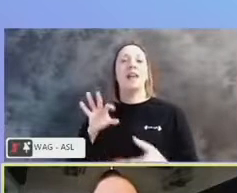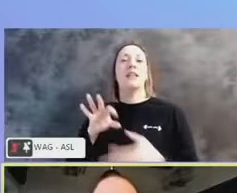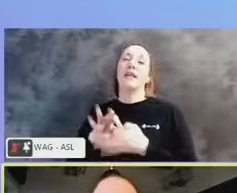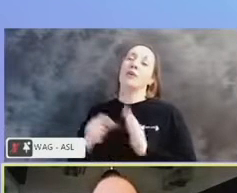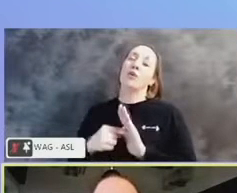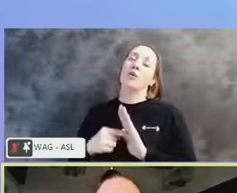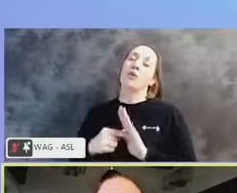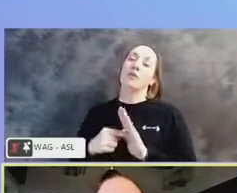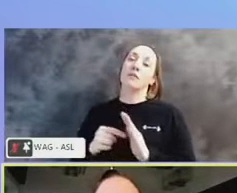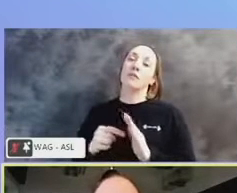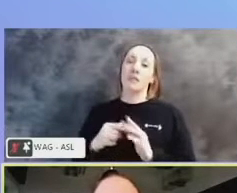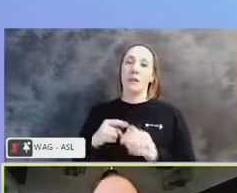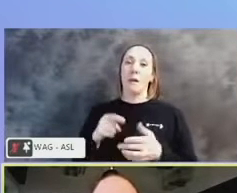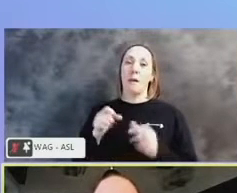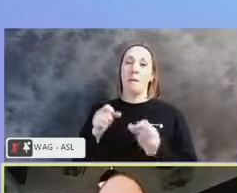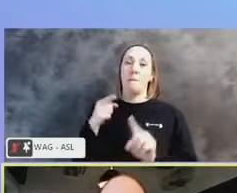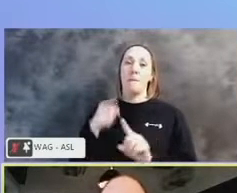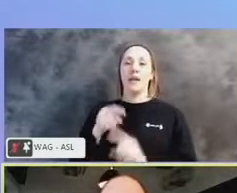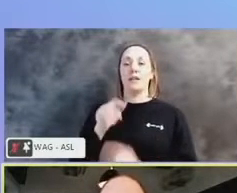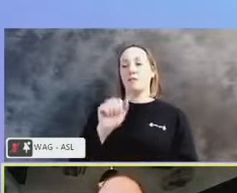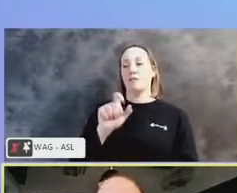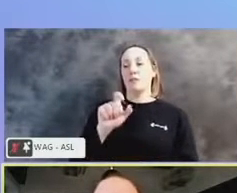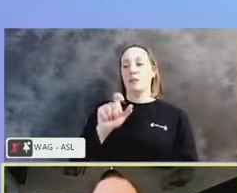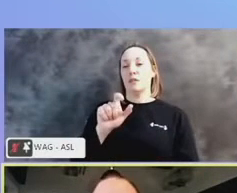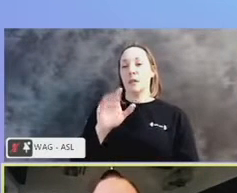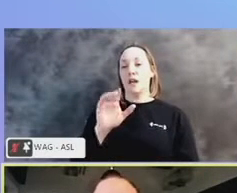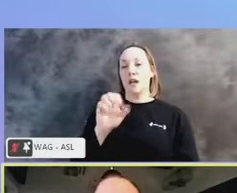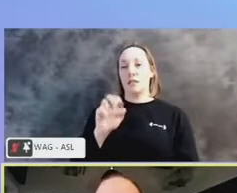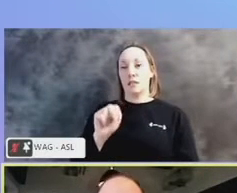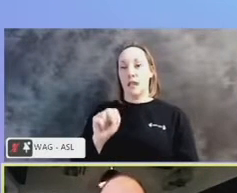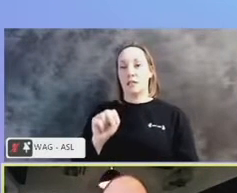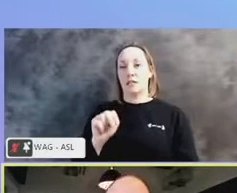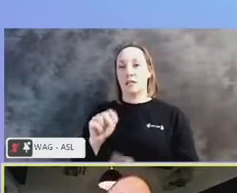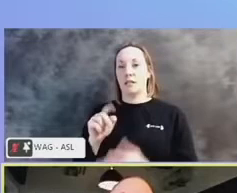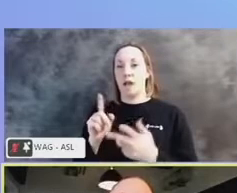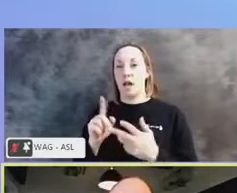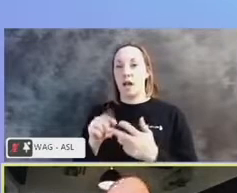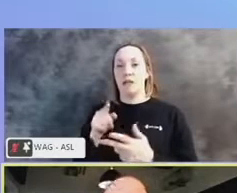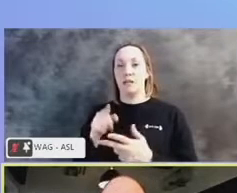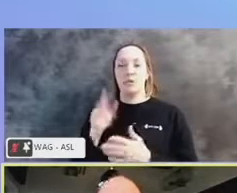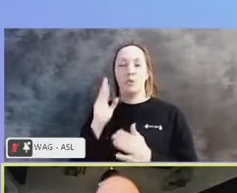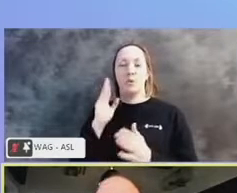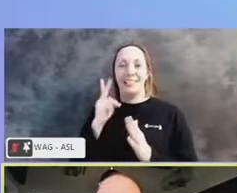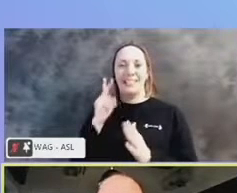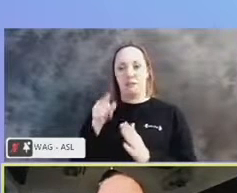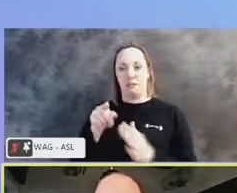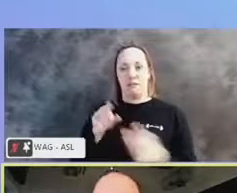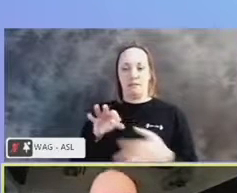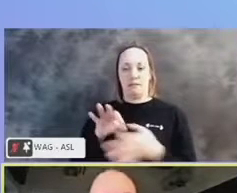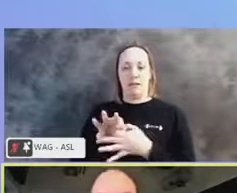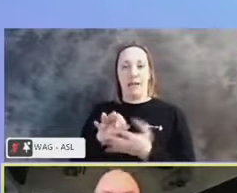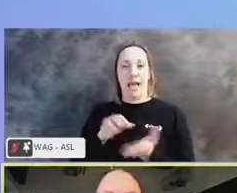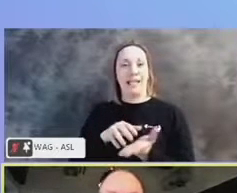so much I can cover in the we have.. That link points to a dedicated page